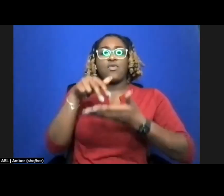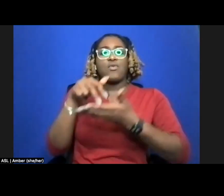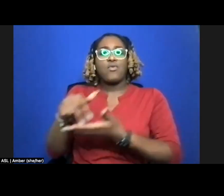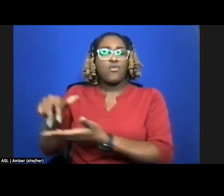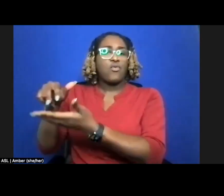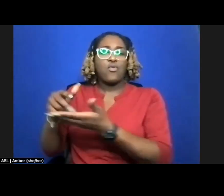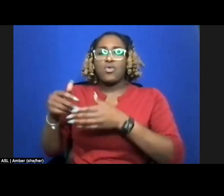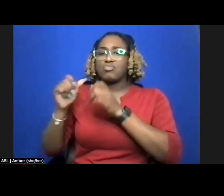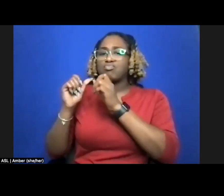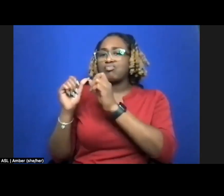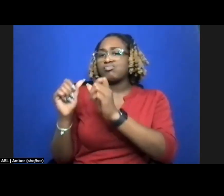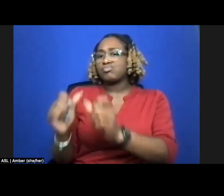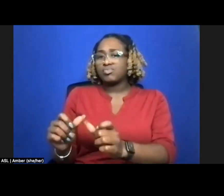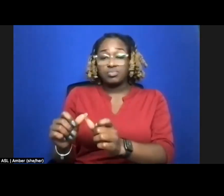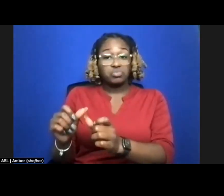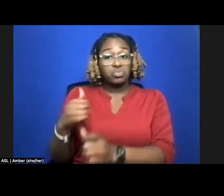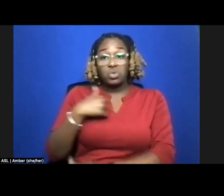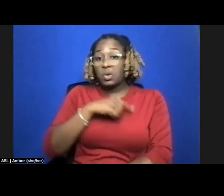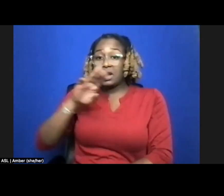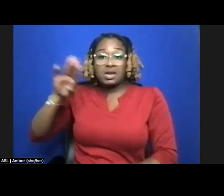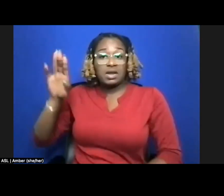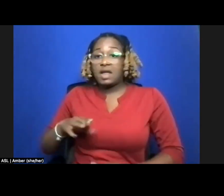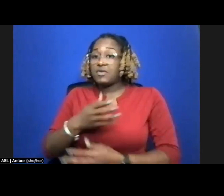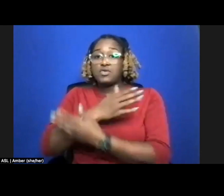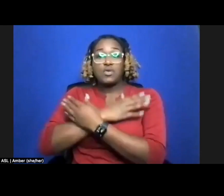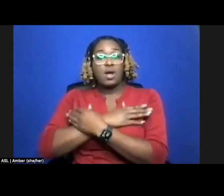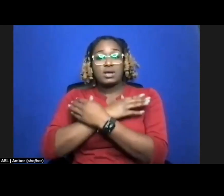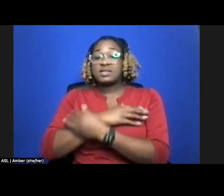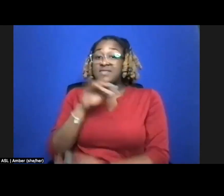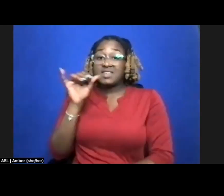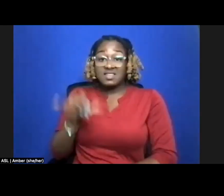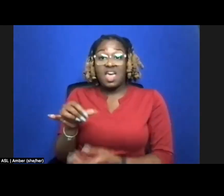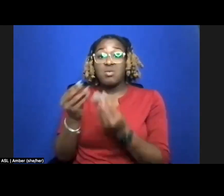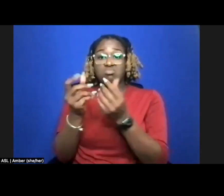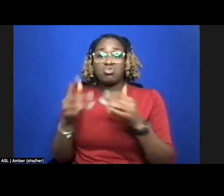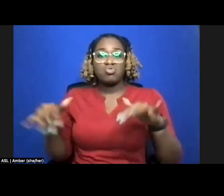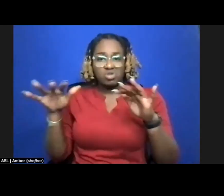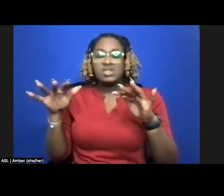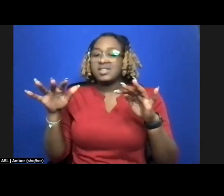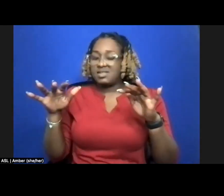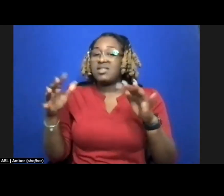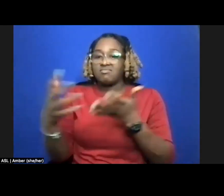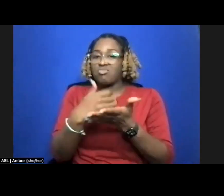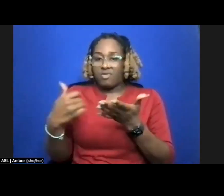in this sense, we never rest. in this sense, pollution profits. won’t these white folks come and pick up the damn trash?